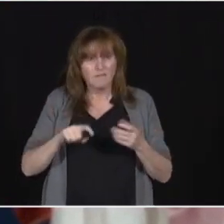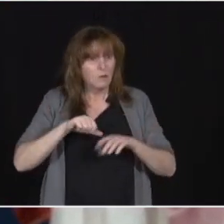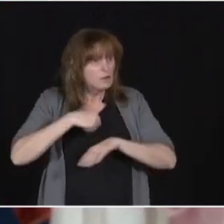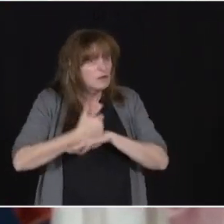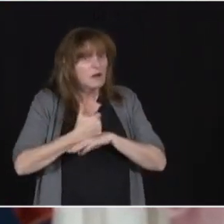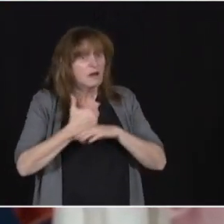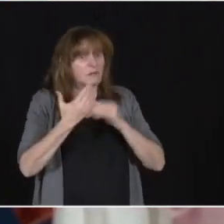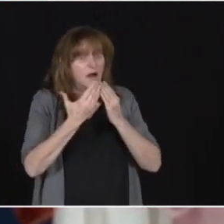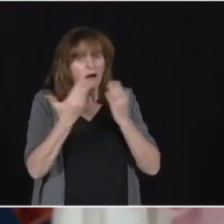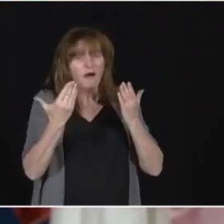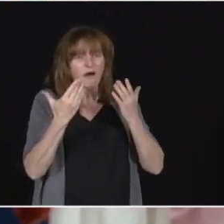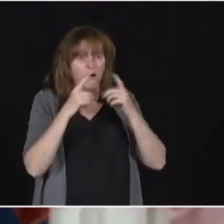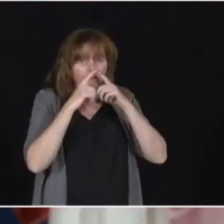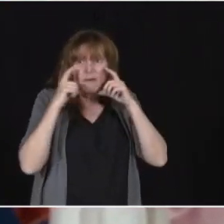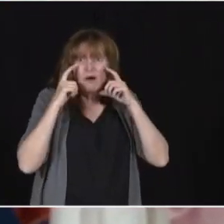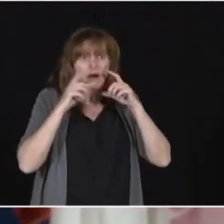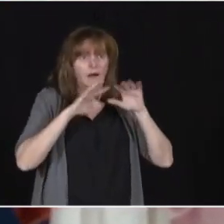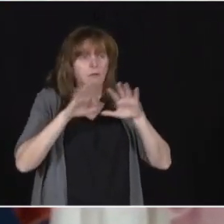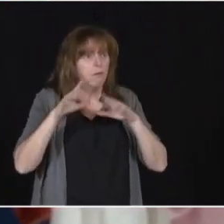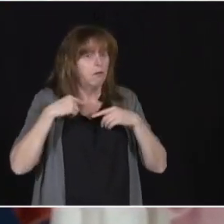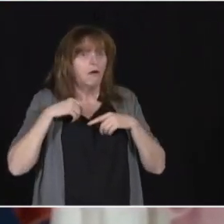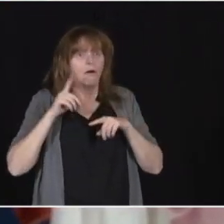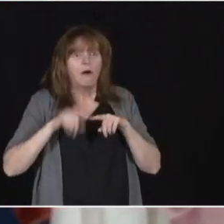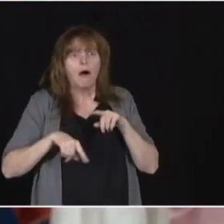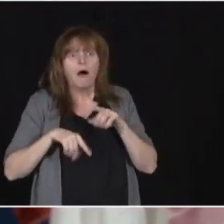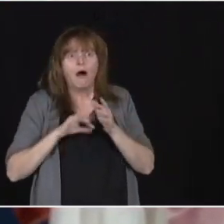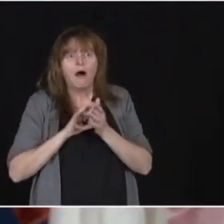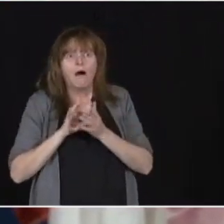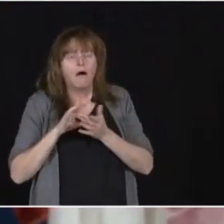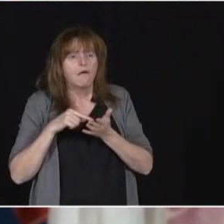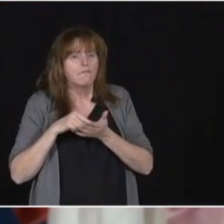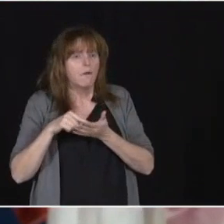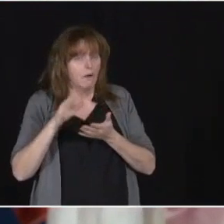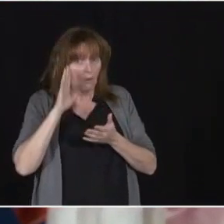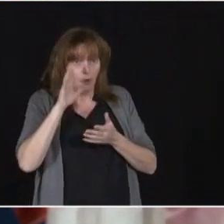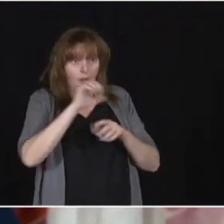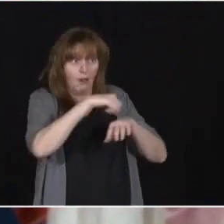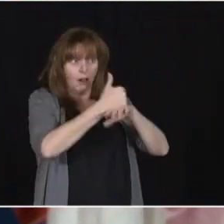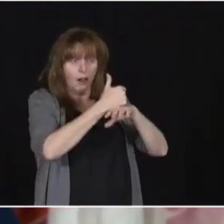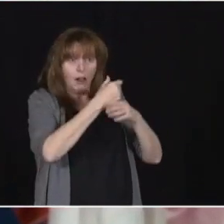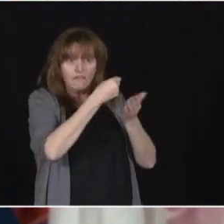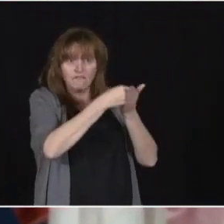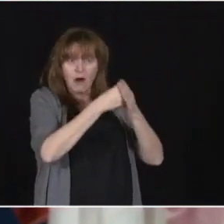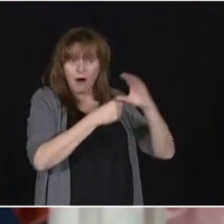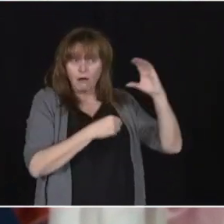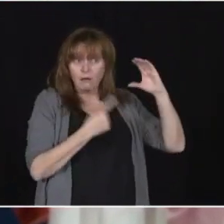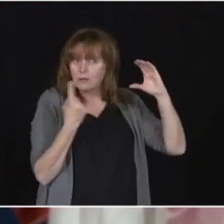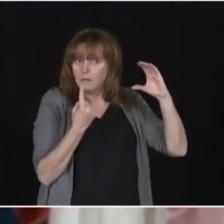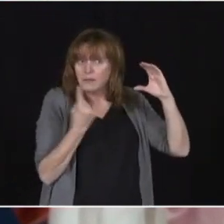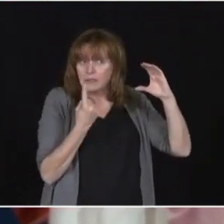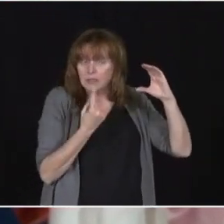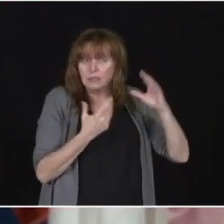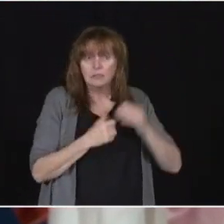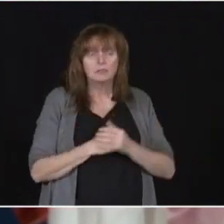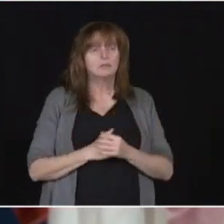for those businesses to tap into to pay for things like plexiglass and PPE? What I have heard out in the market there, plexiglass is a little more tough to come by. It is still relatively